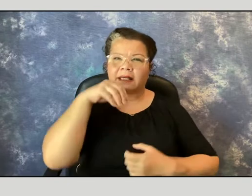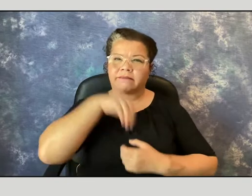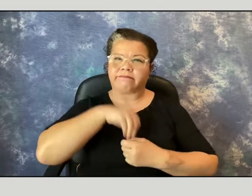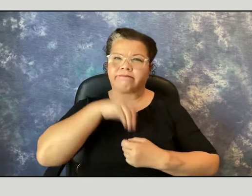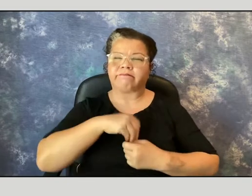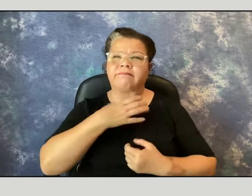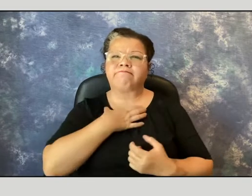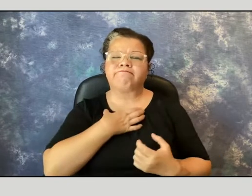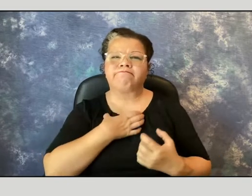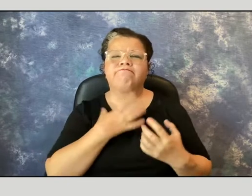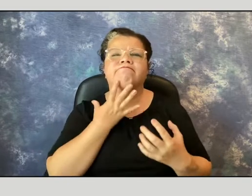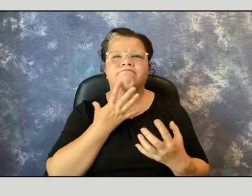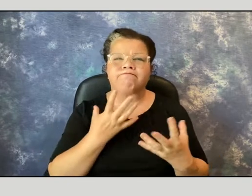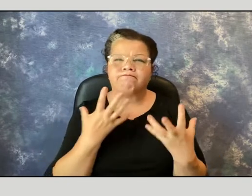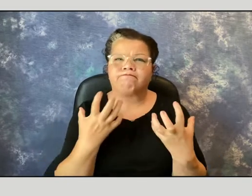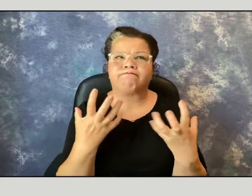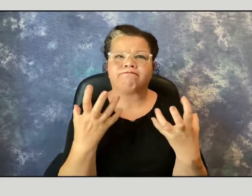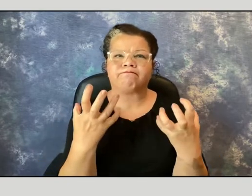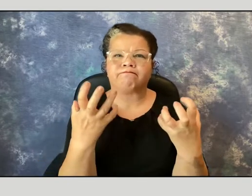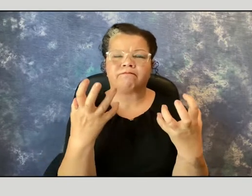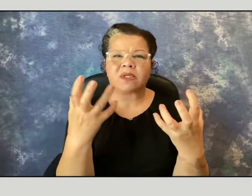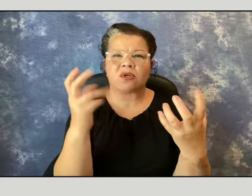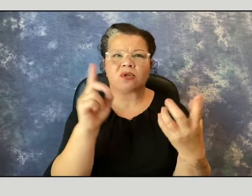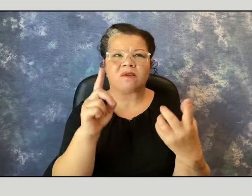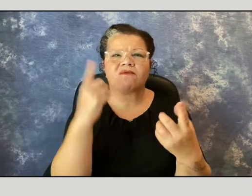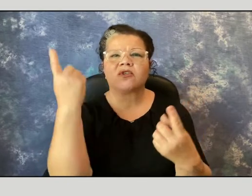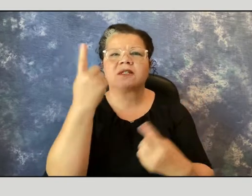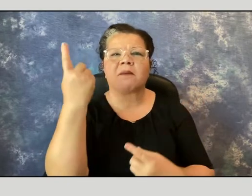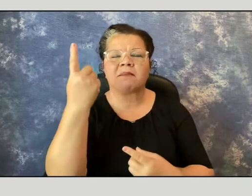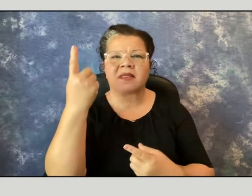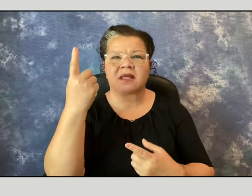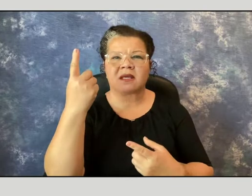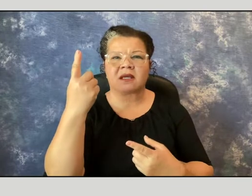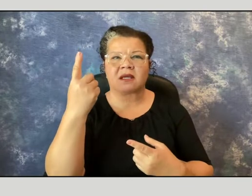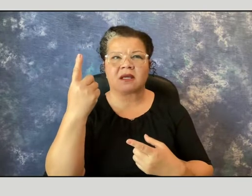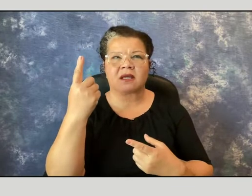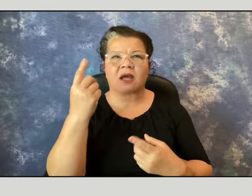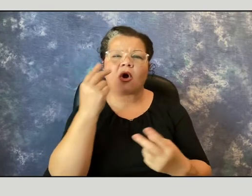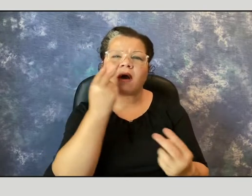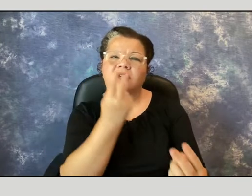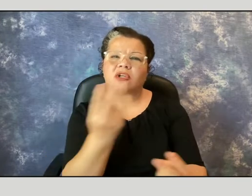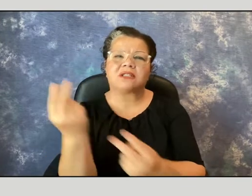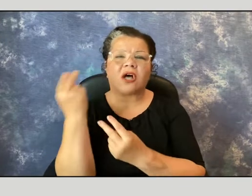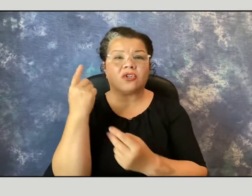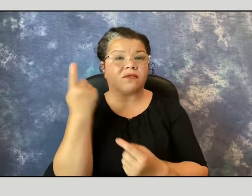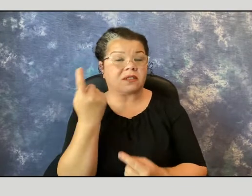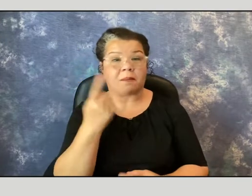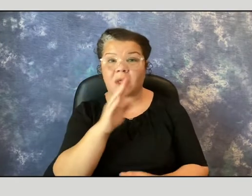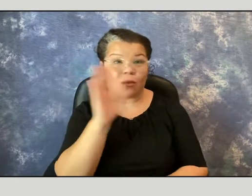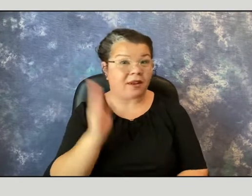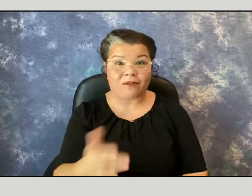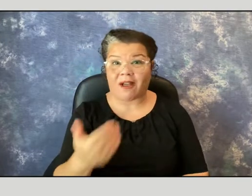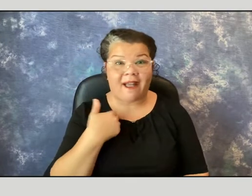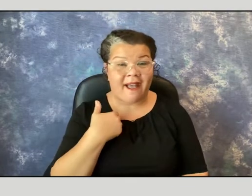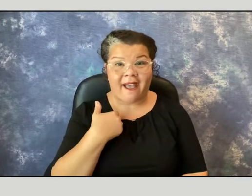about this desire for something that, a nostalgia for something we've never had in a way, for this dream deferred.